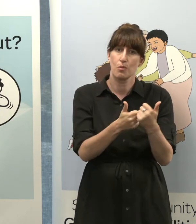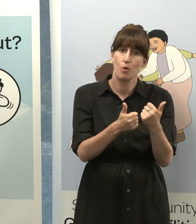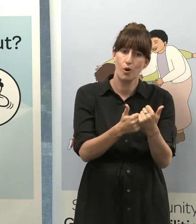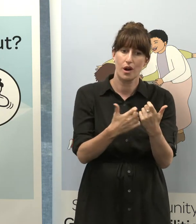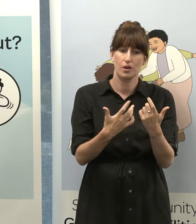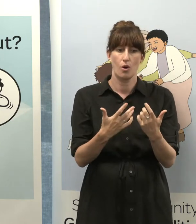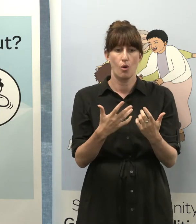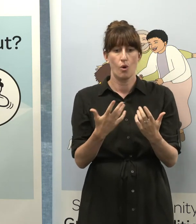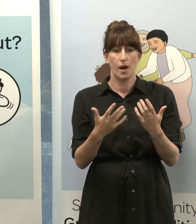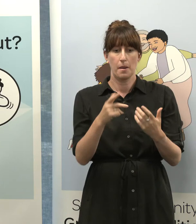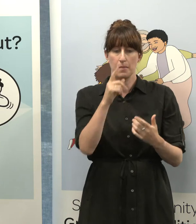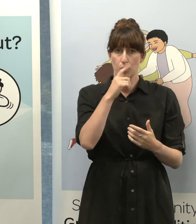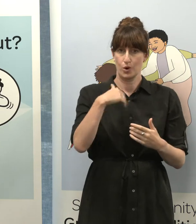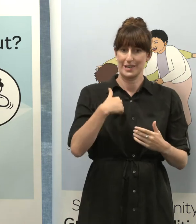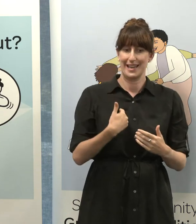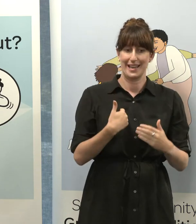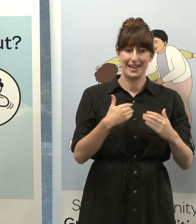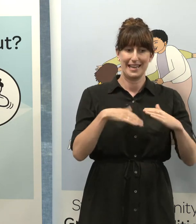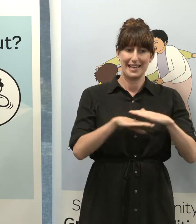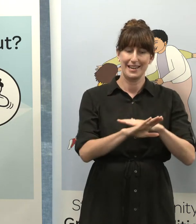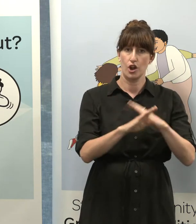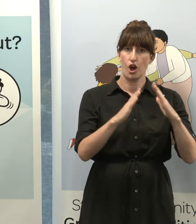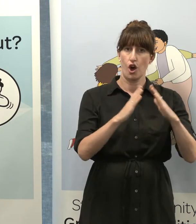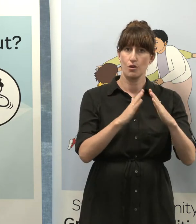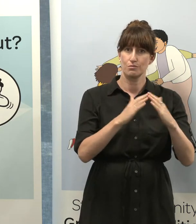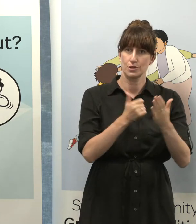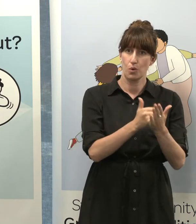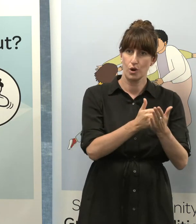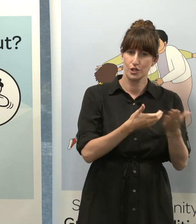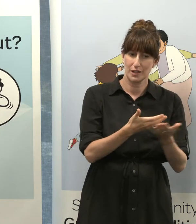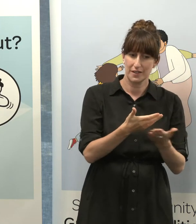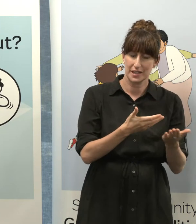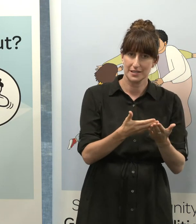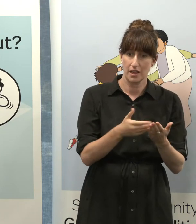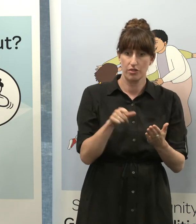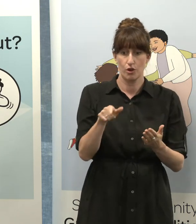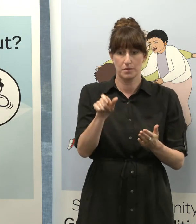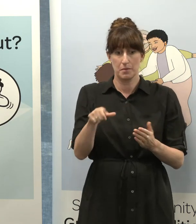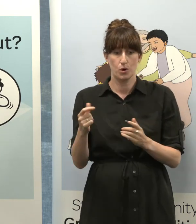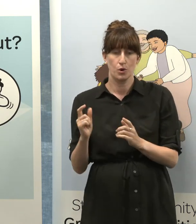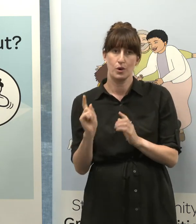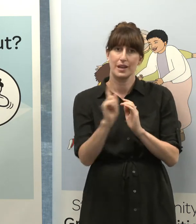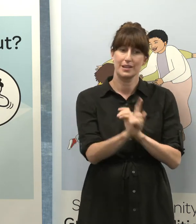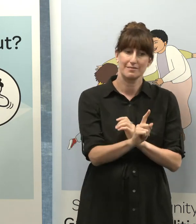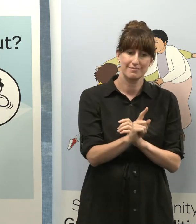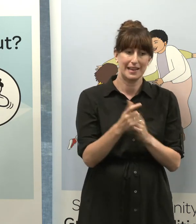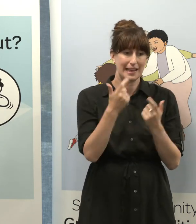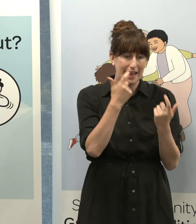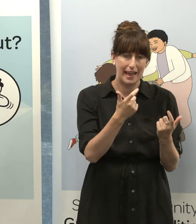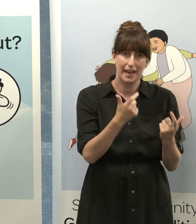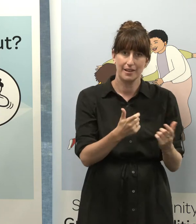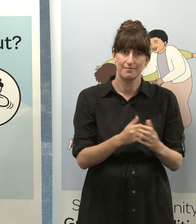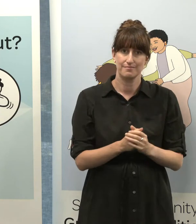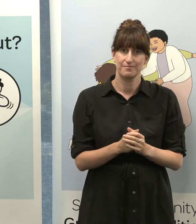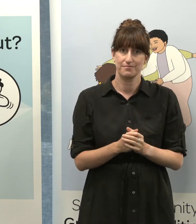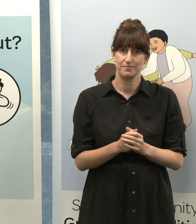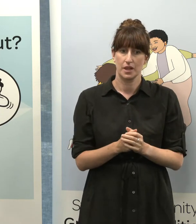effort that our home carers are putting in for the disabled whanau, those who require home